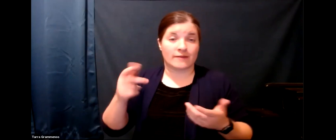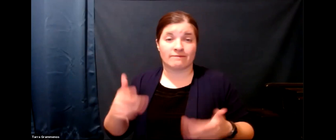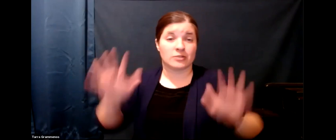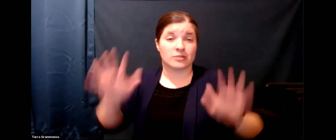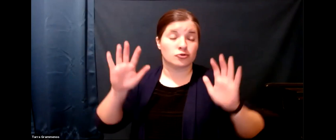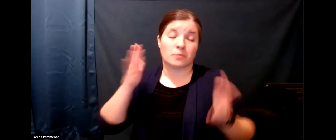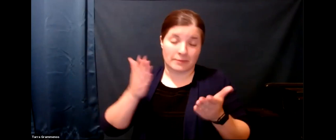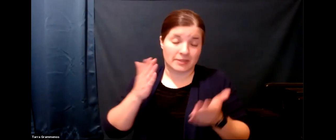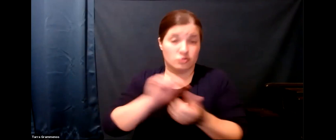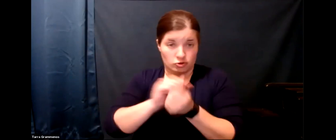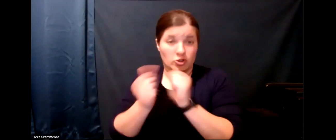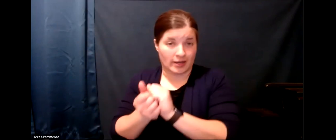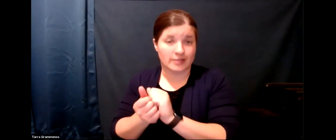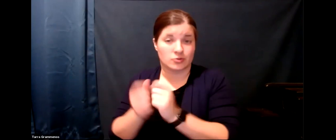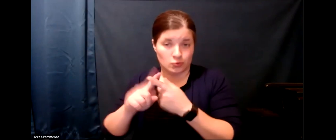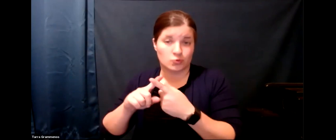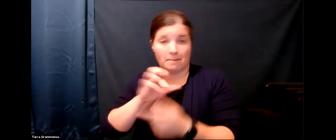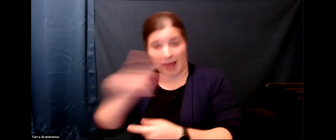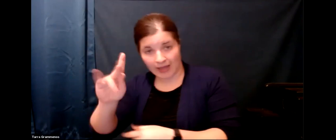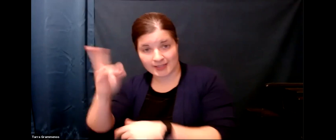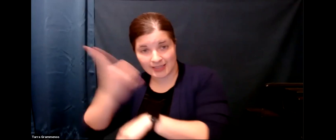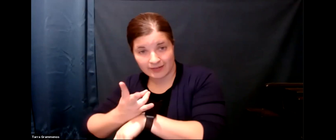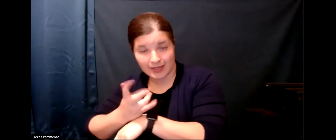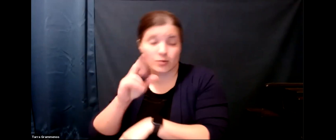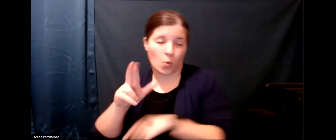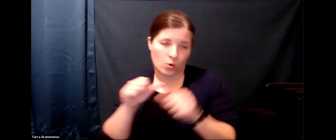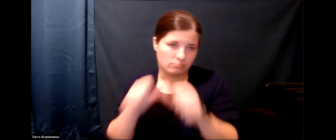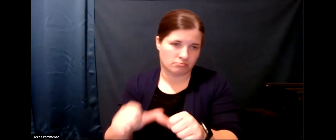Michael Wall: Thank you. Excellent.